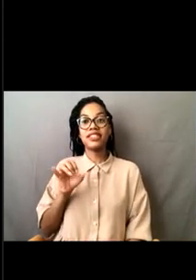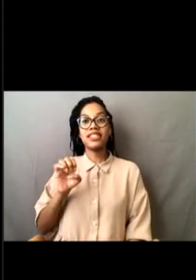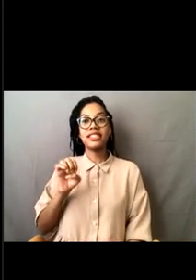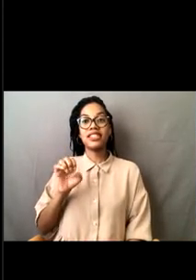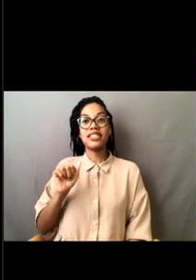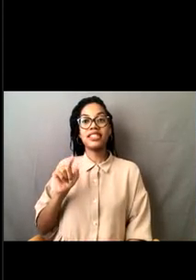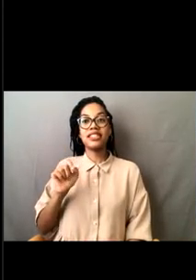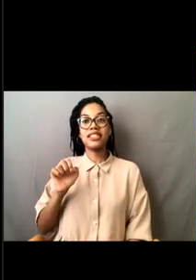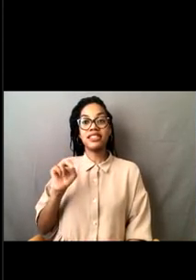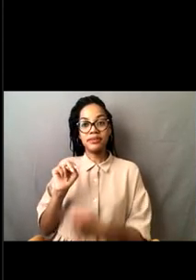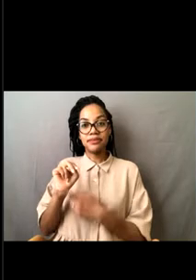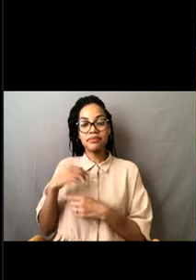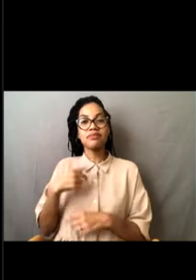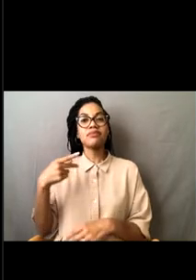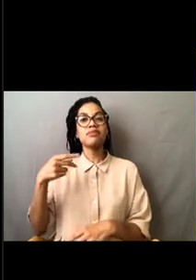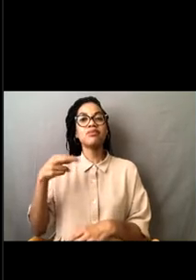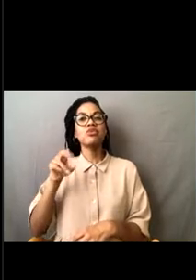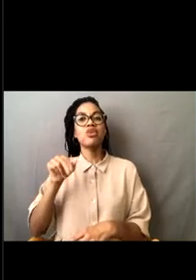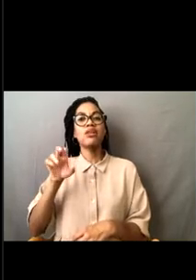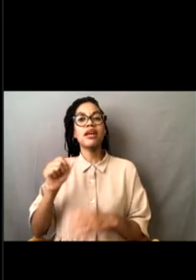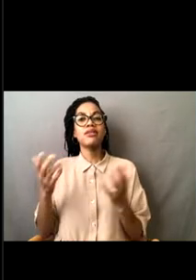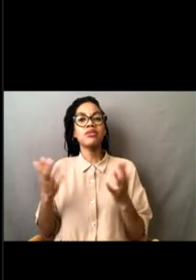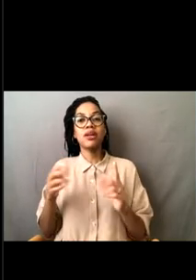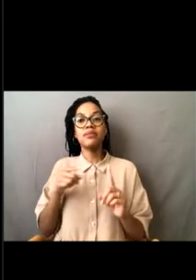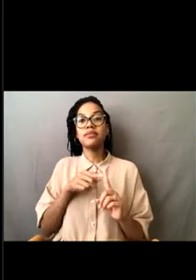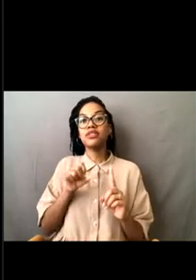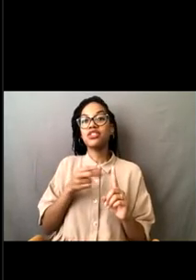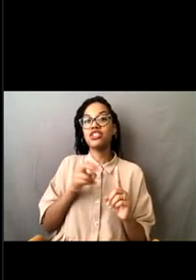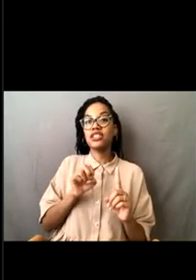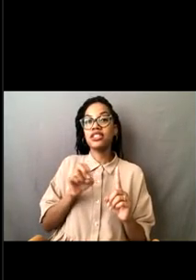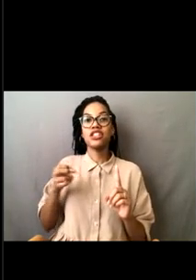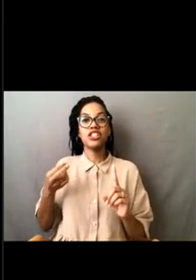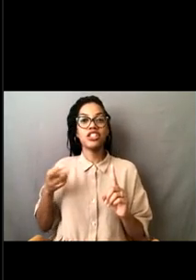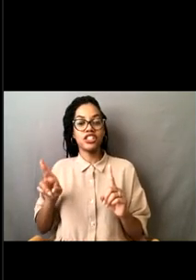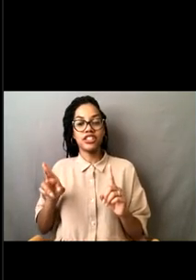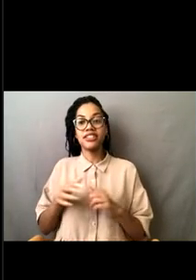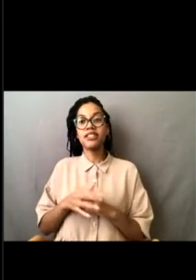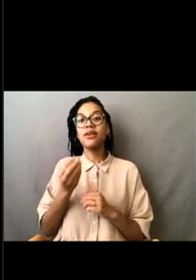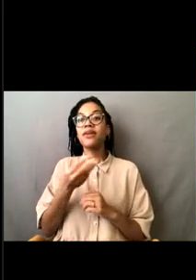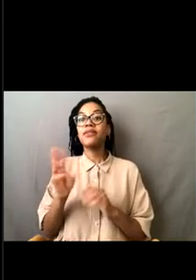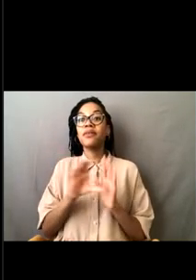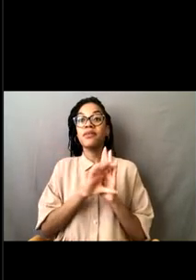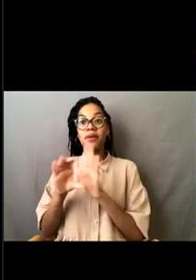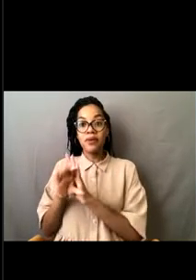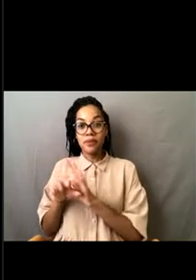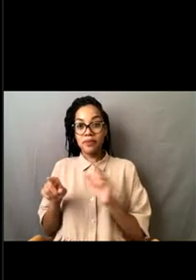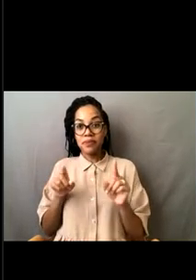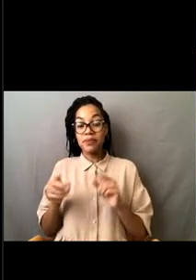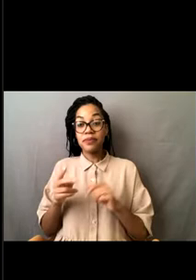and I'm showing a couple of pictures from my childhood as well. And so on the left you can see I'm standing there